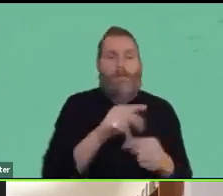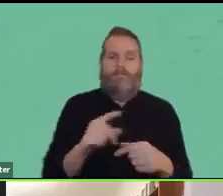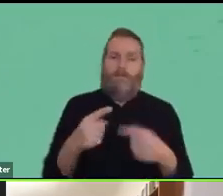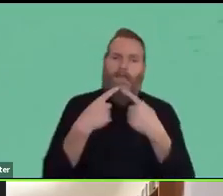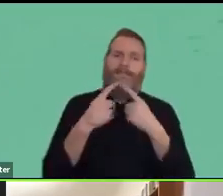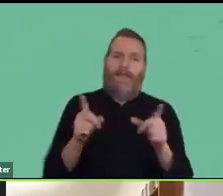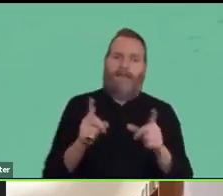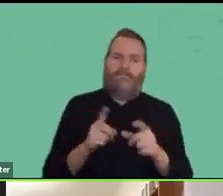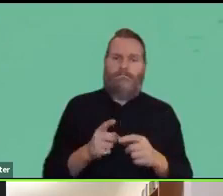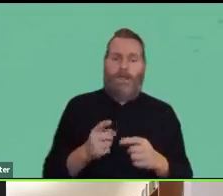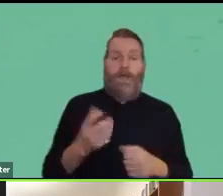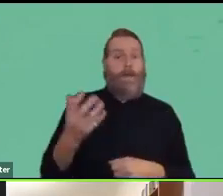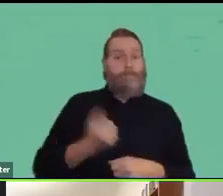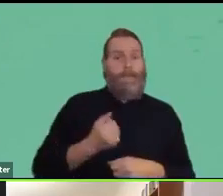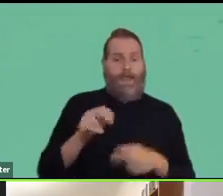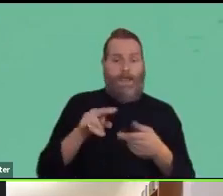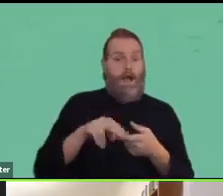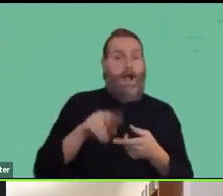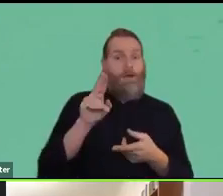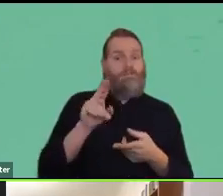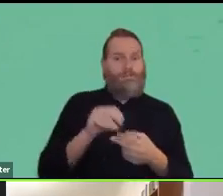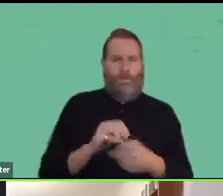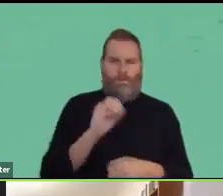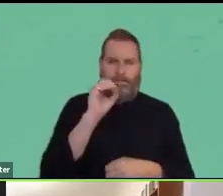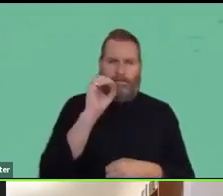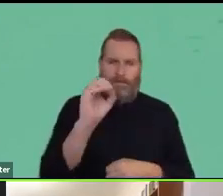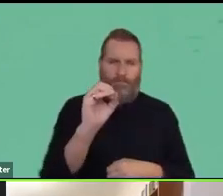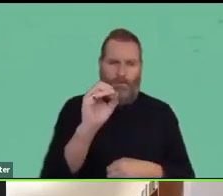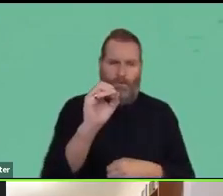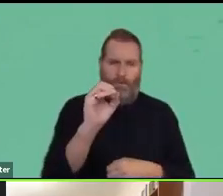so all the other unions are going to go through the same process to their individual employers